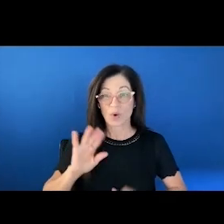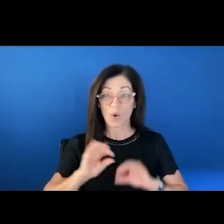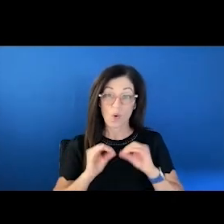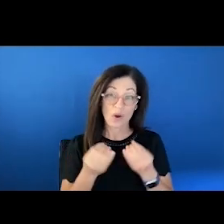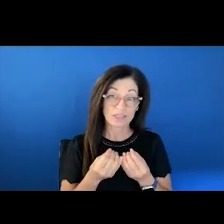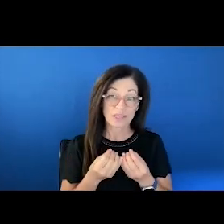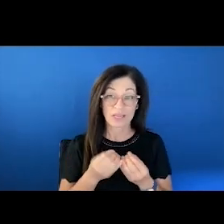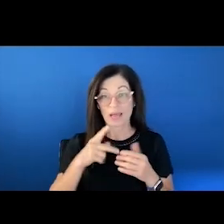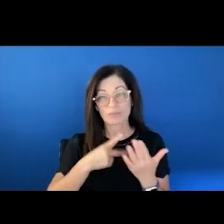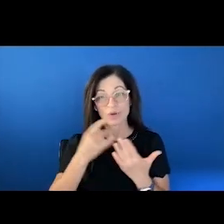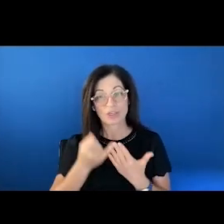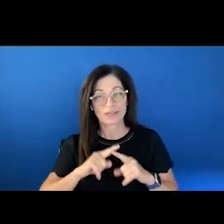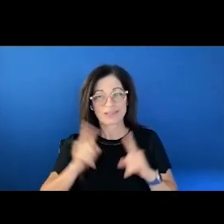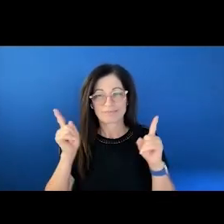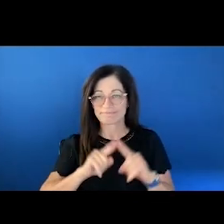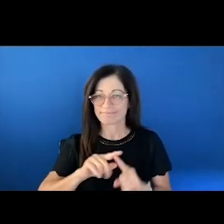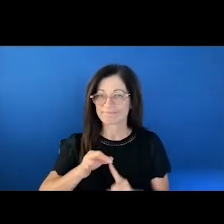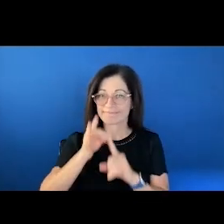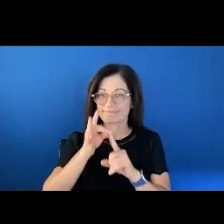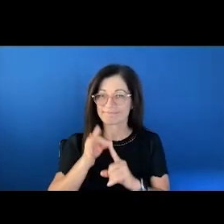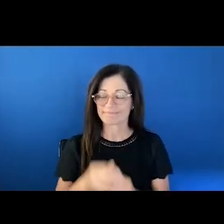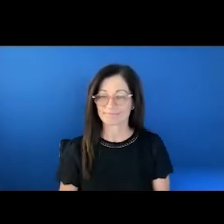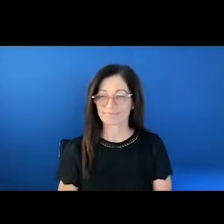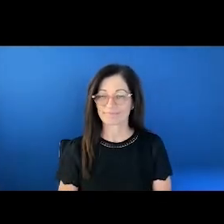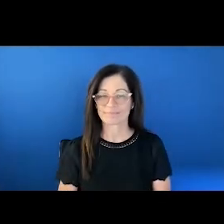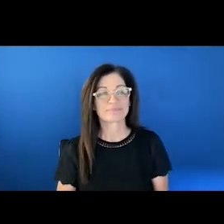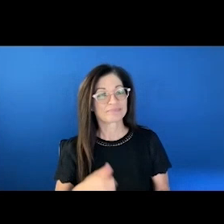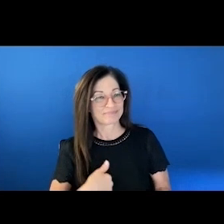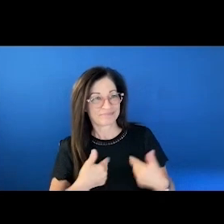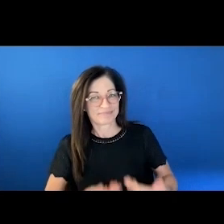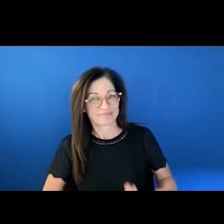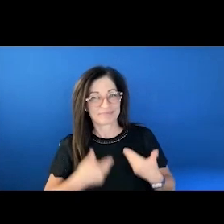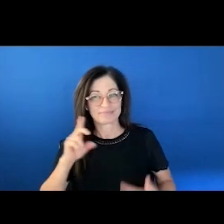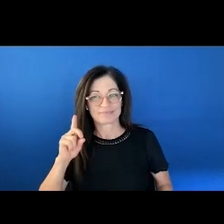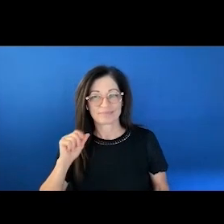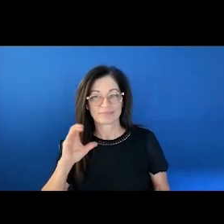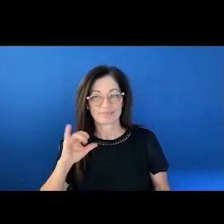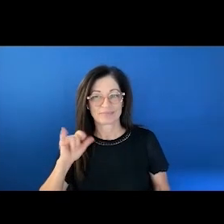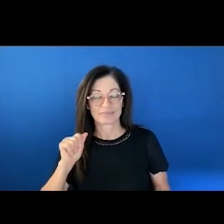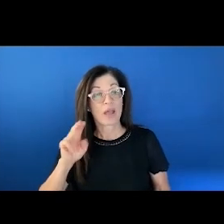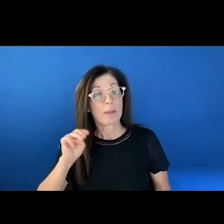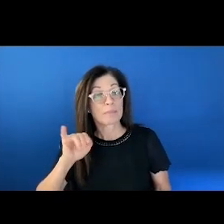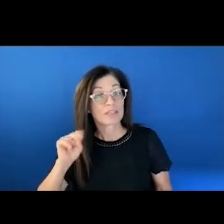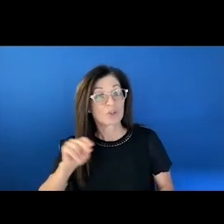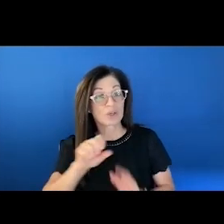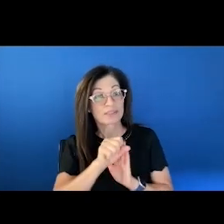What makes your organization and project unique? [Dacia VanAlstine] This is Dacia. Minnesota State